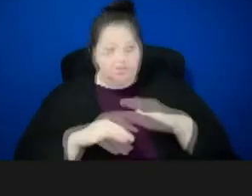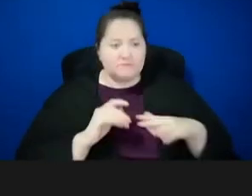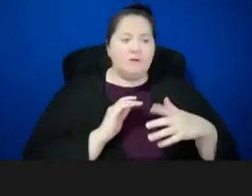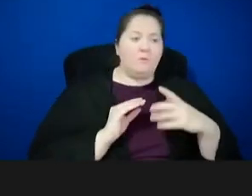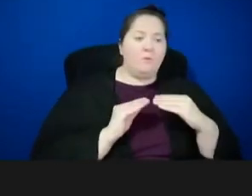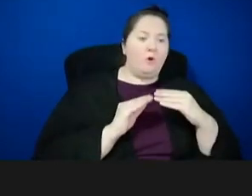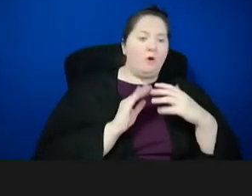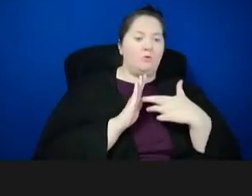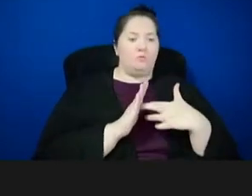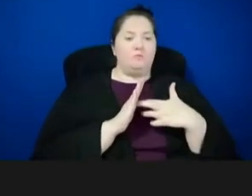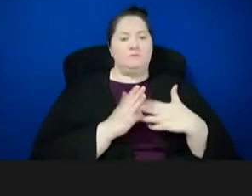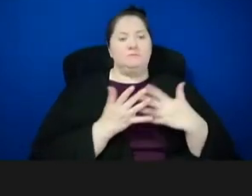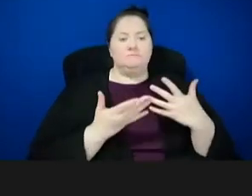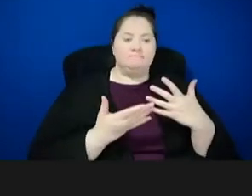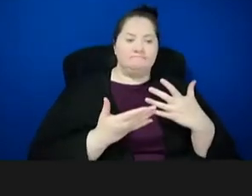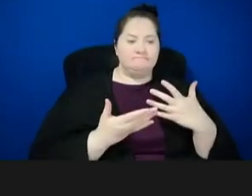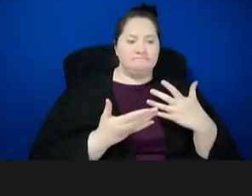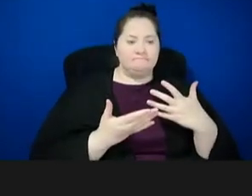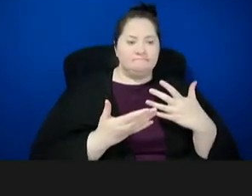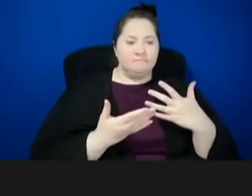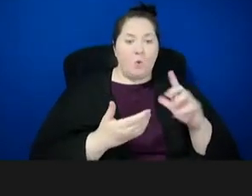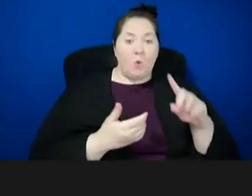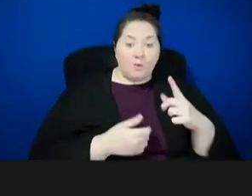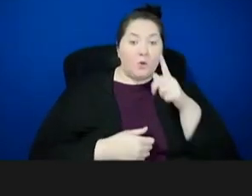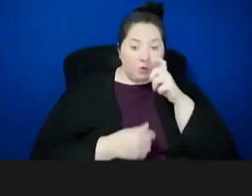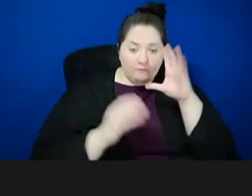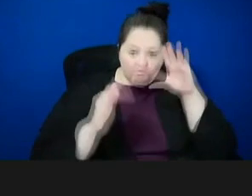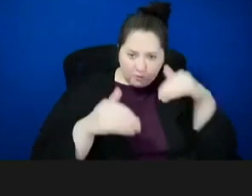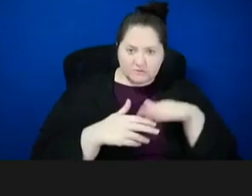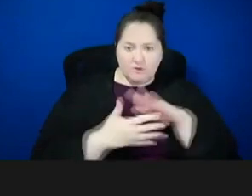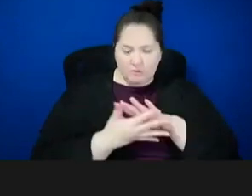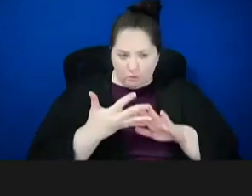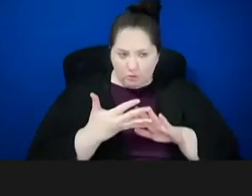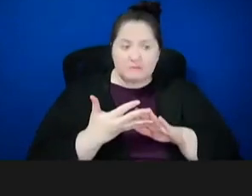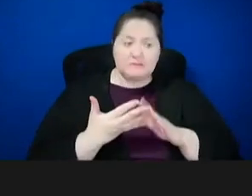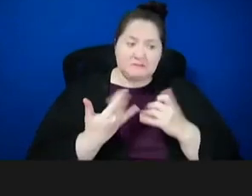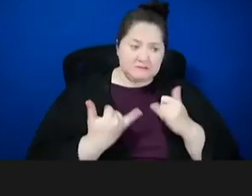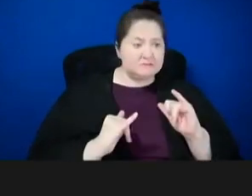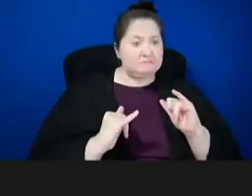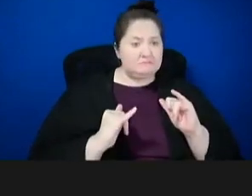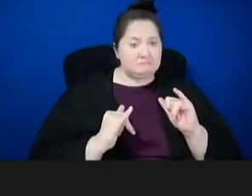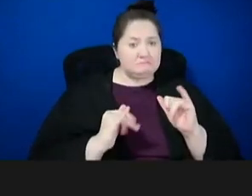of the ones -- only the ones that did, and we still made a fairly significant improvement.